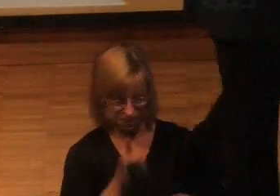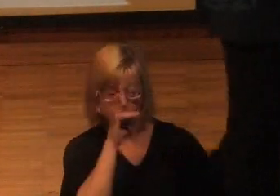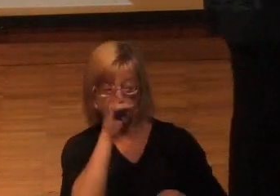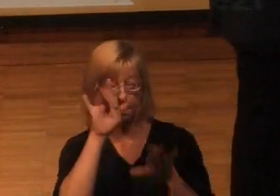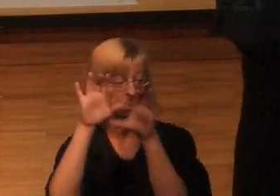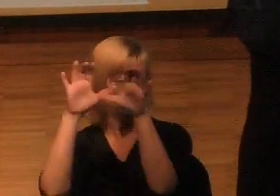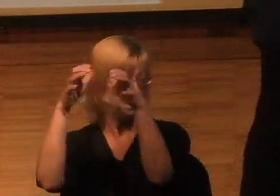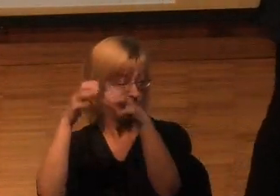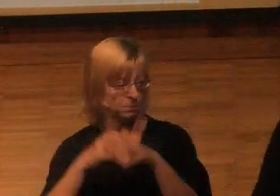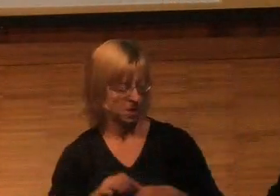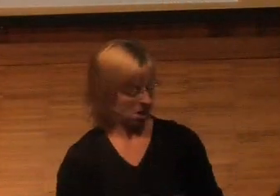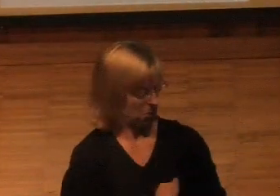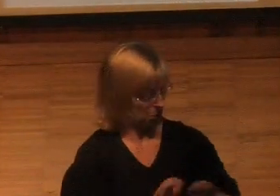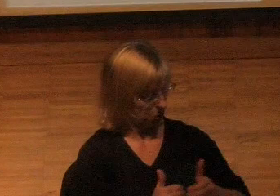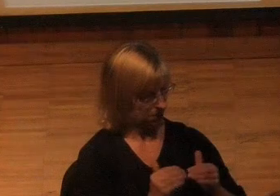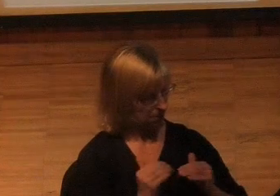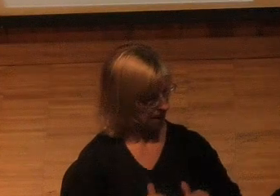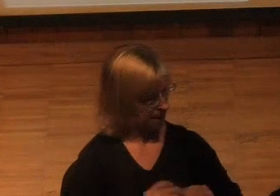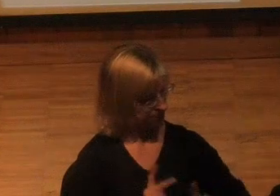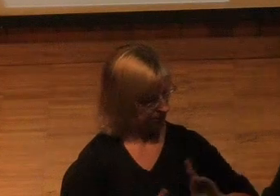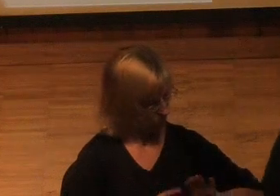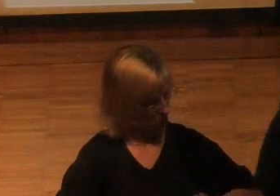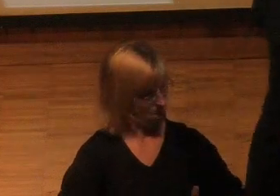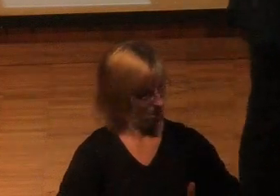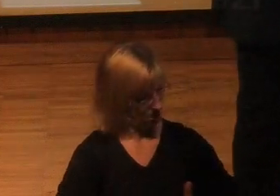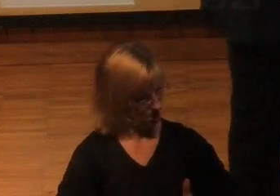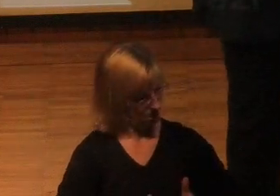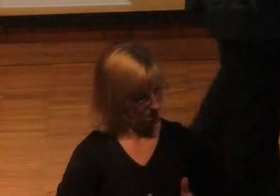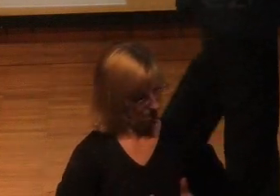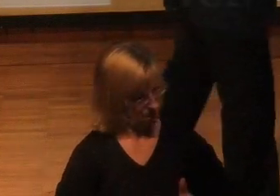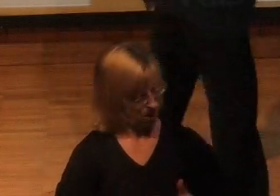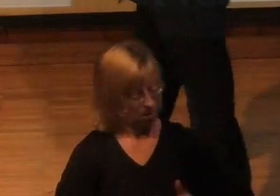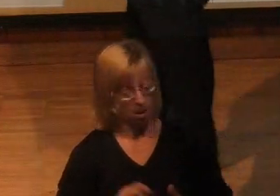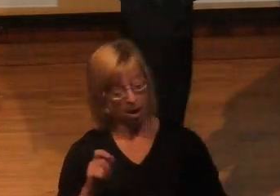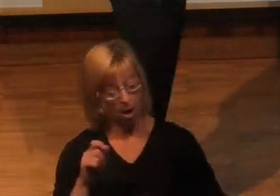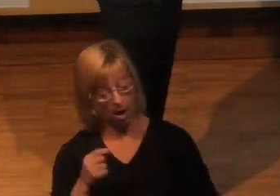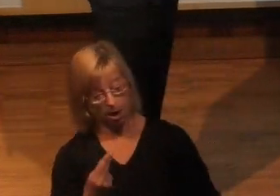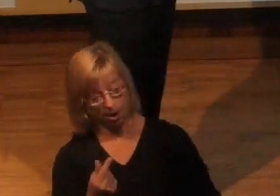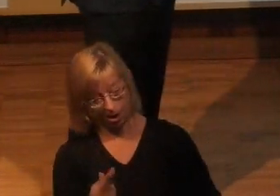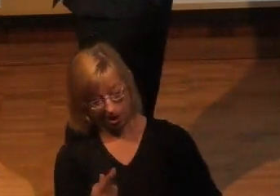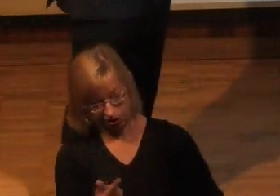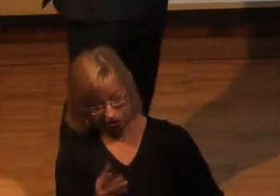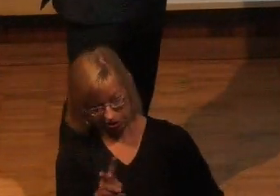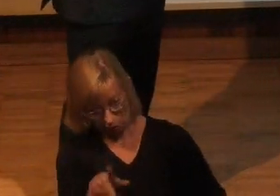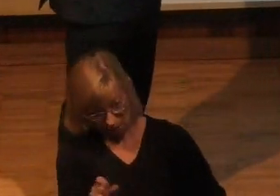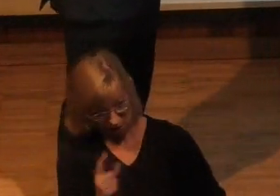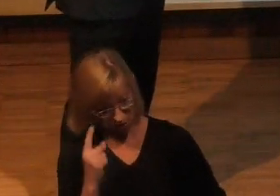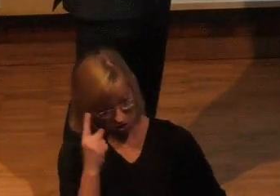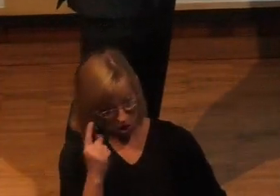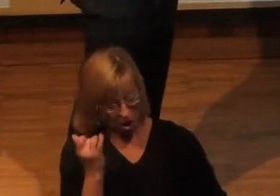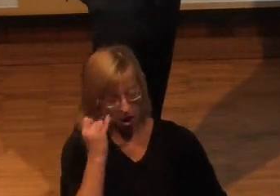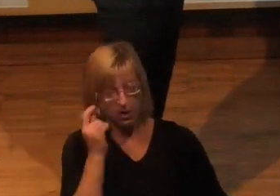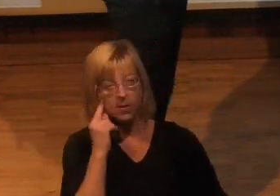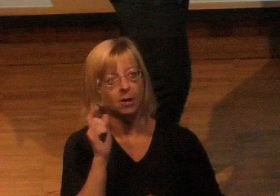and the working class folks. He thought to sort of think about how if we were to project this out into the future